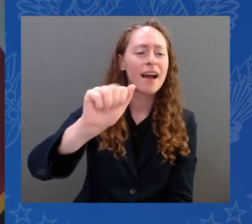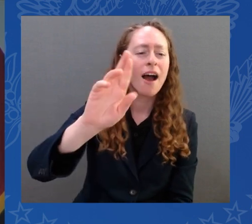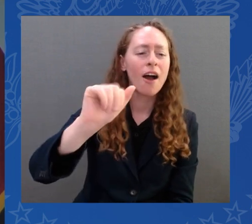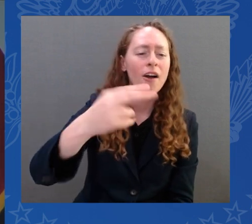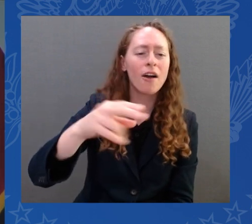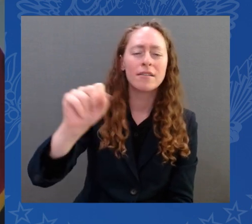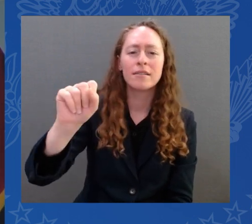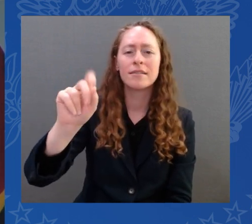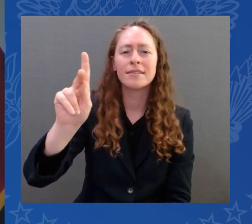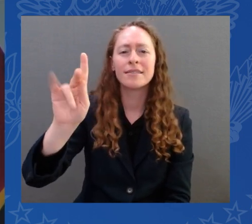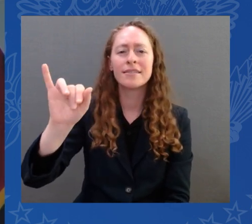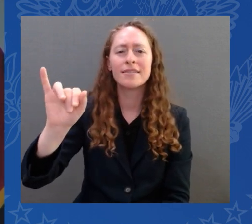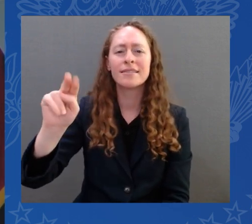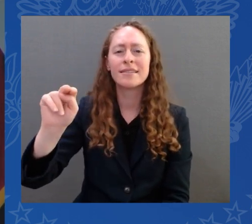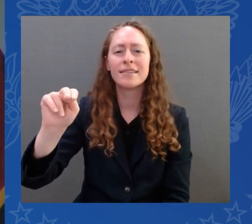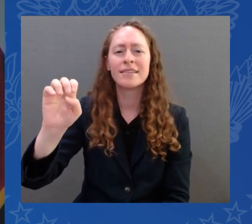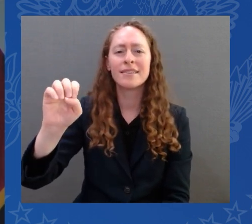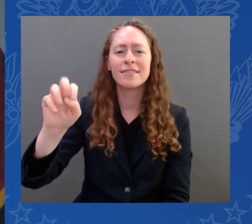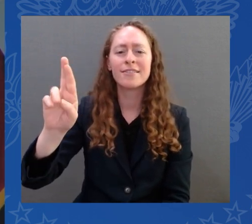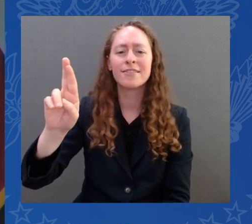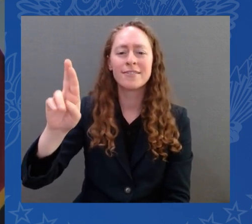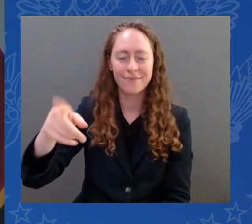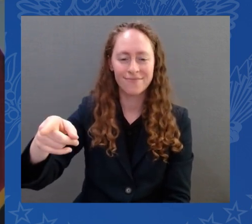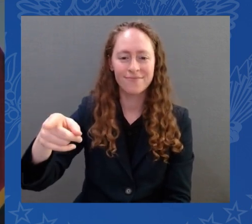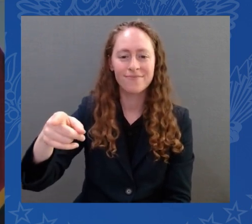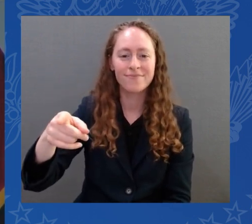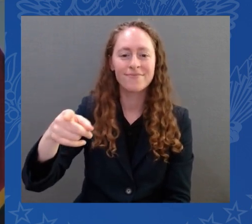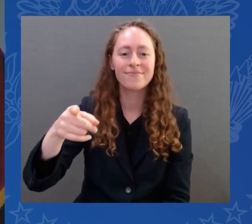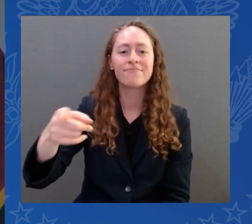and led the Women's Rugby team to a national title.